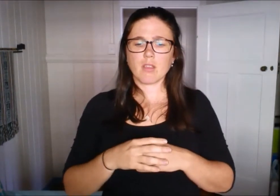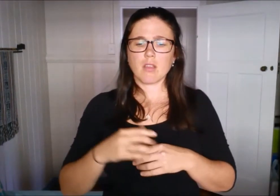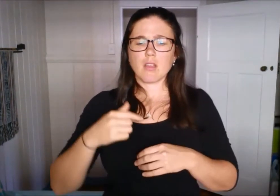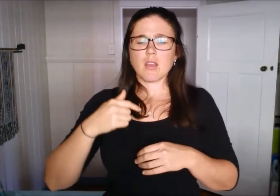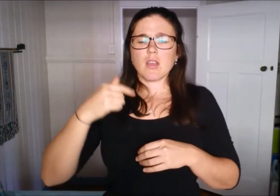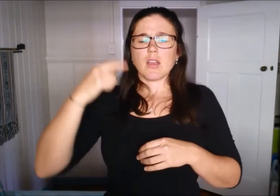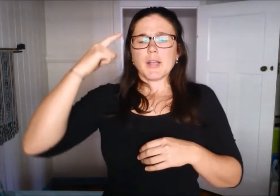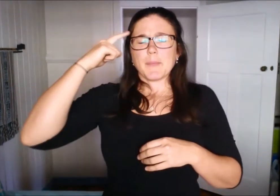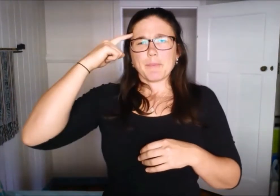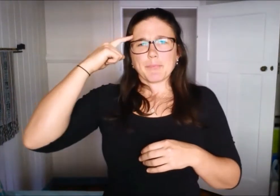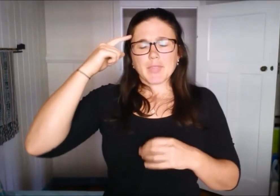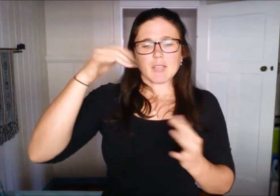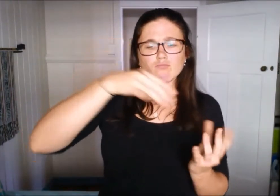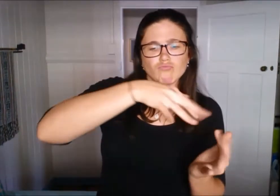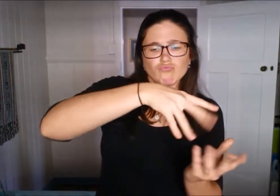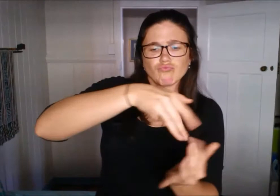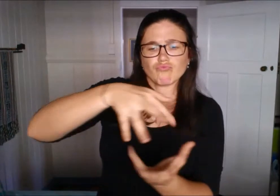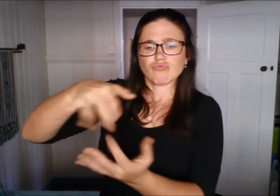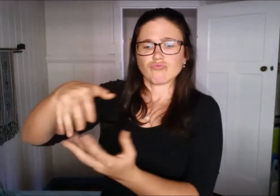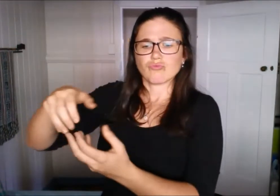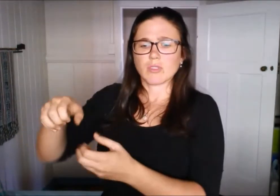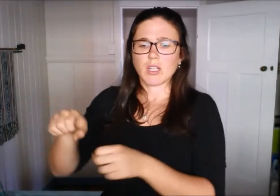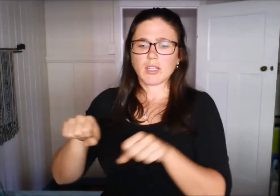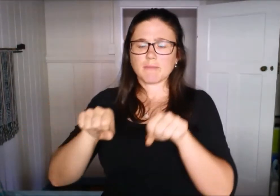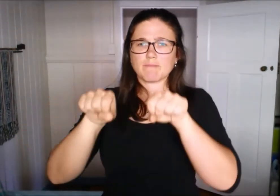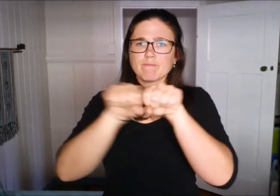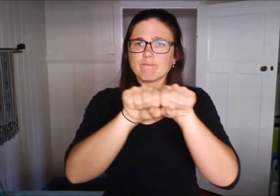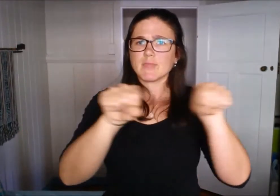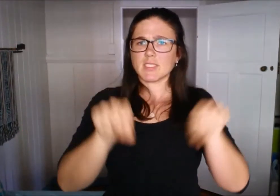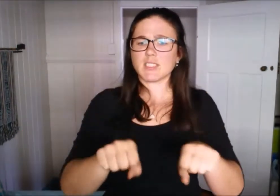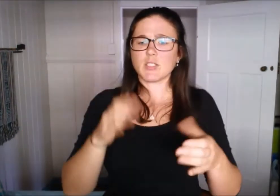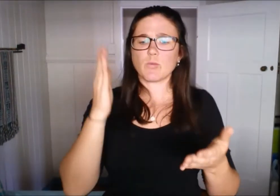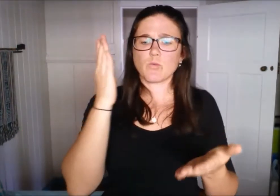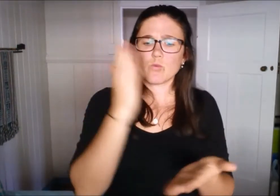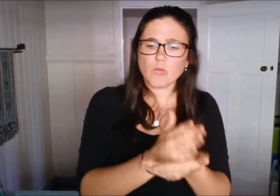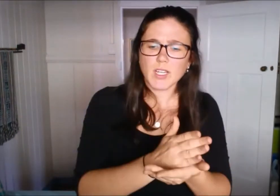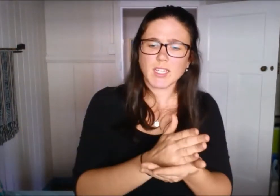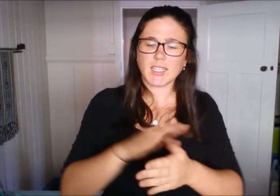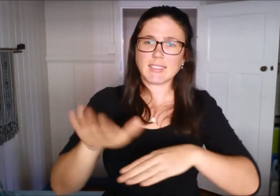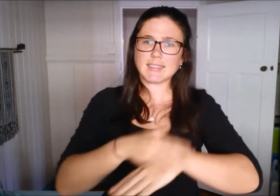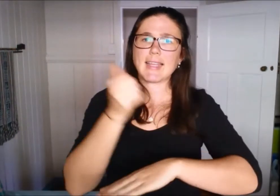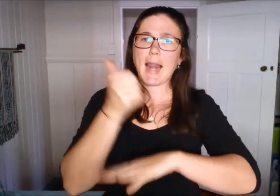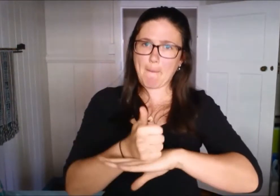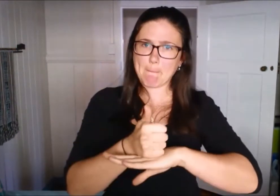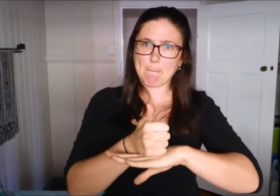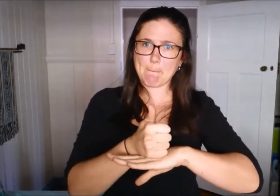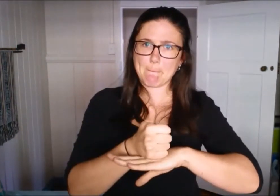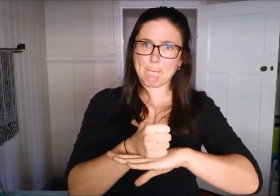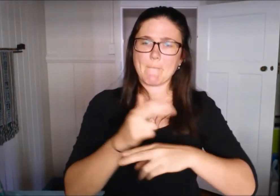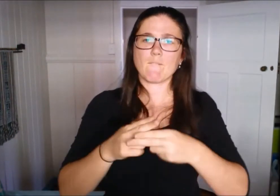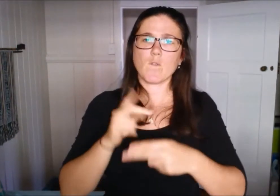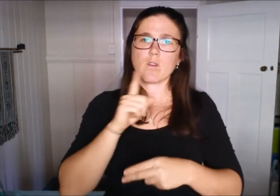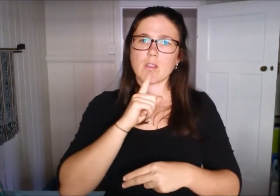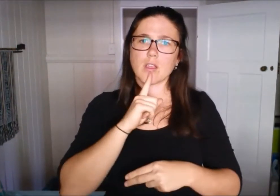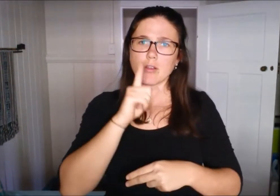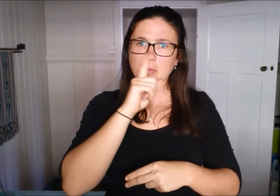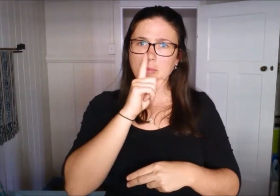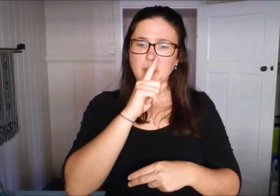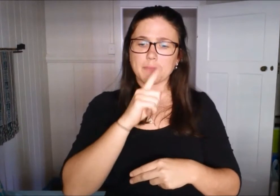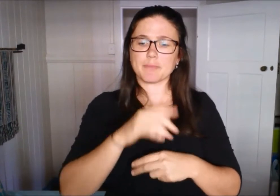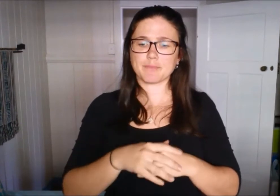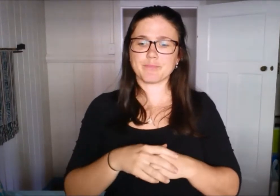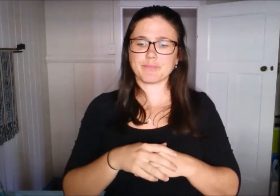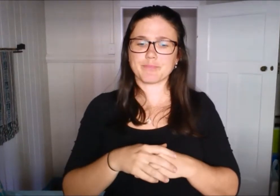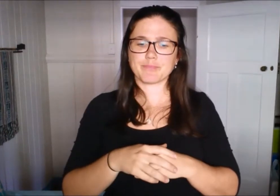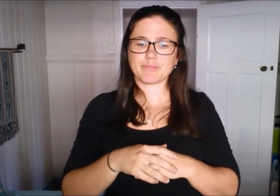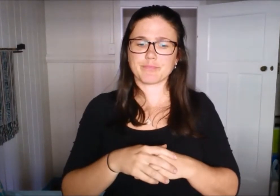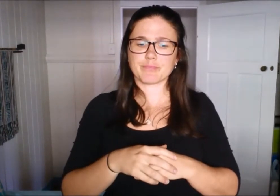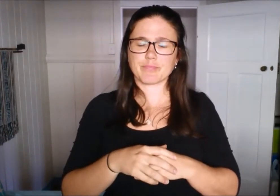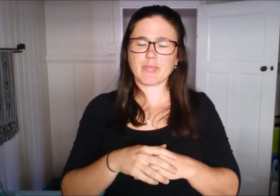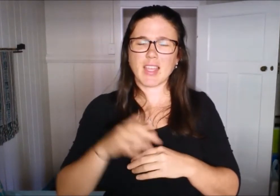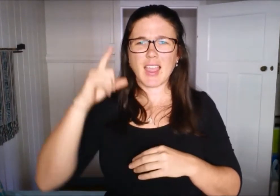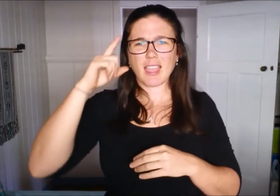Hearing people should think about how society is designed around hearing people,